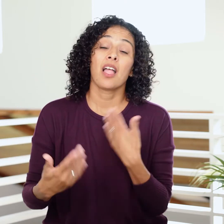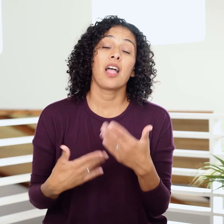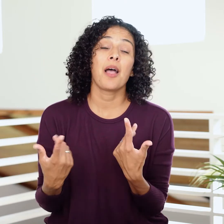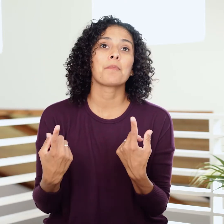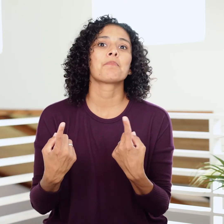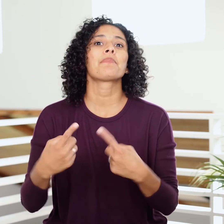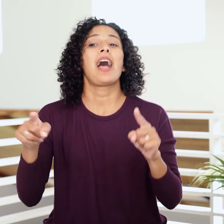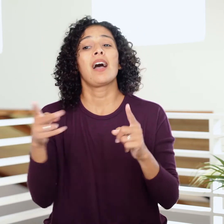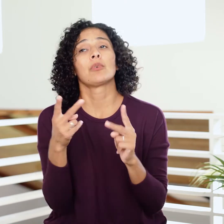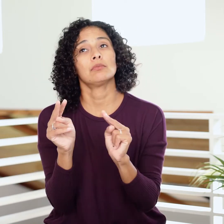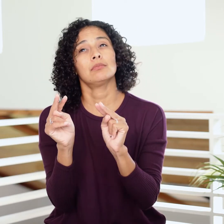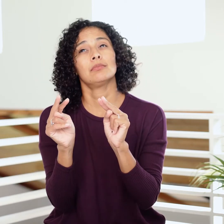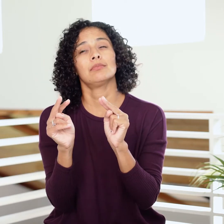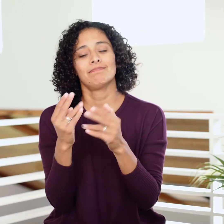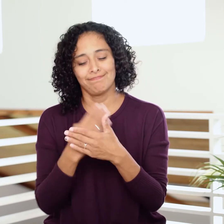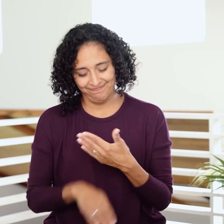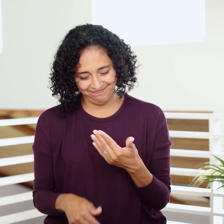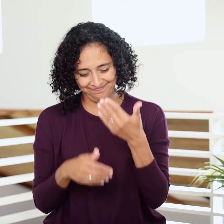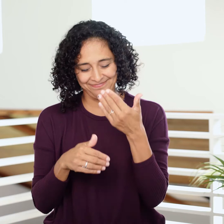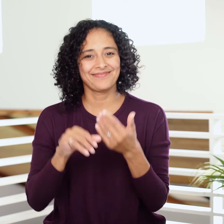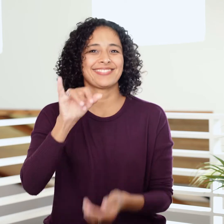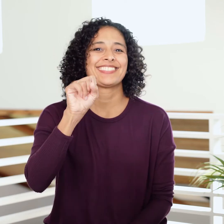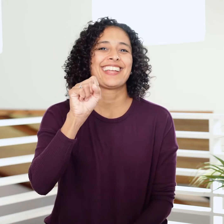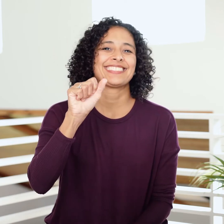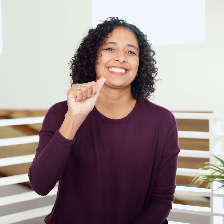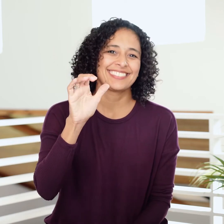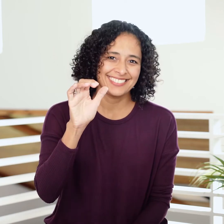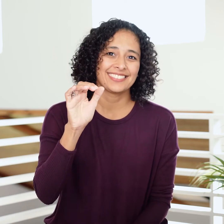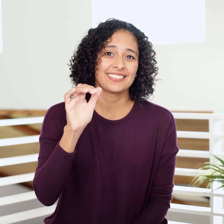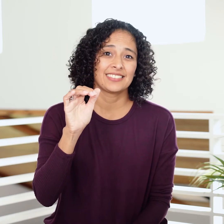Finally, the long-awaited Isaac is born.